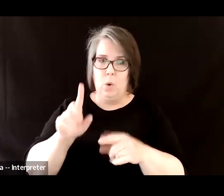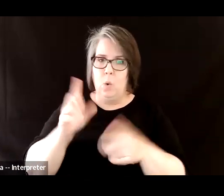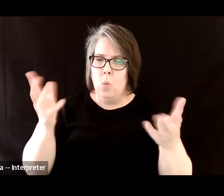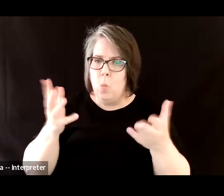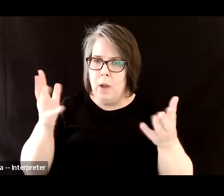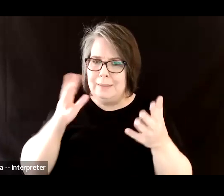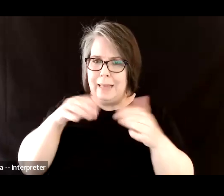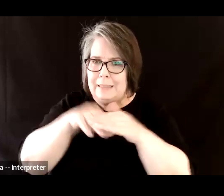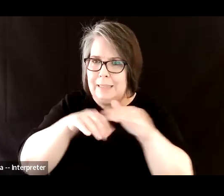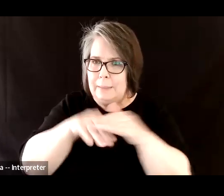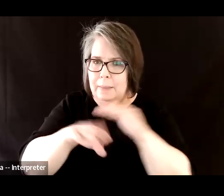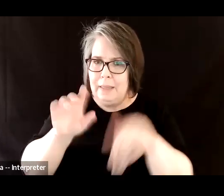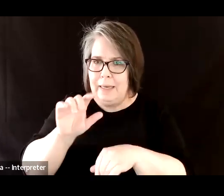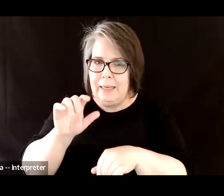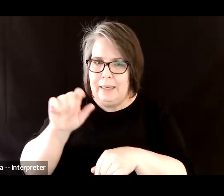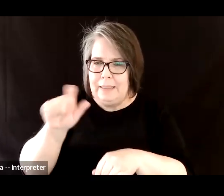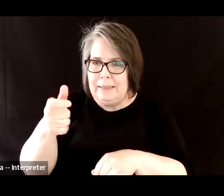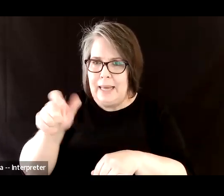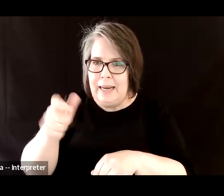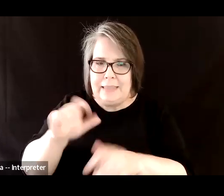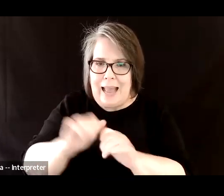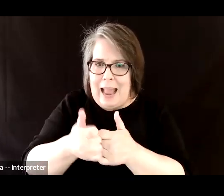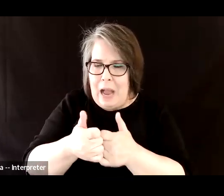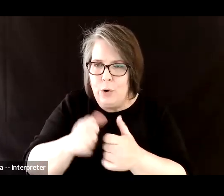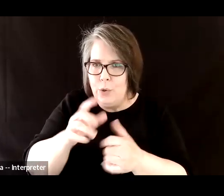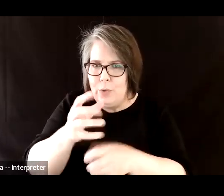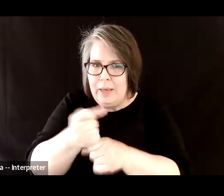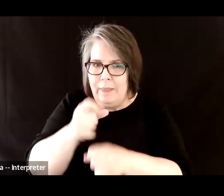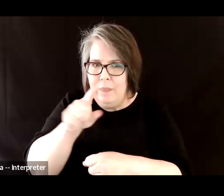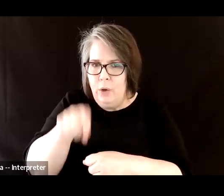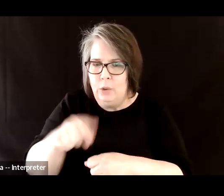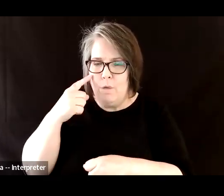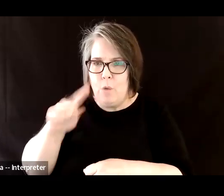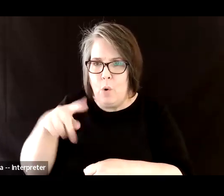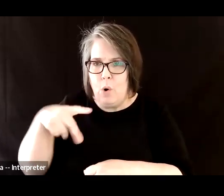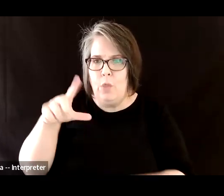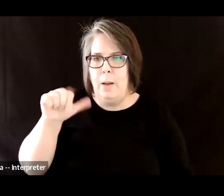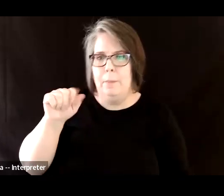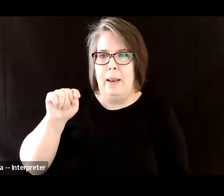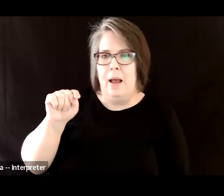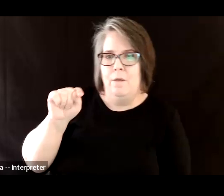accessibility settings? And how do you get to sue them for the platform that you are using.